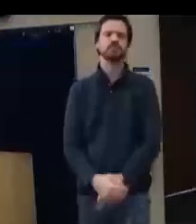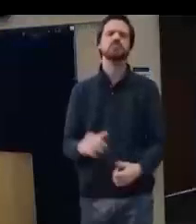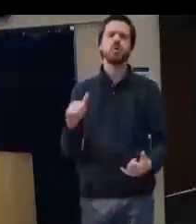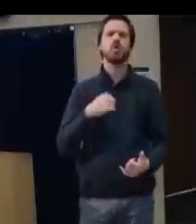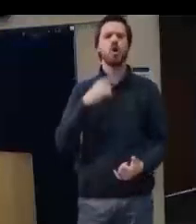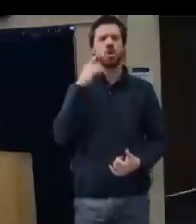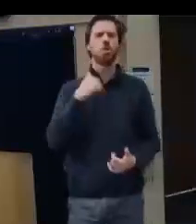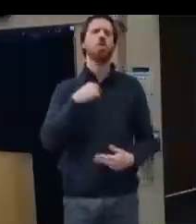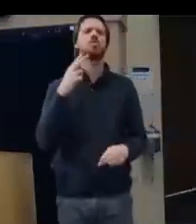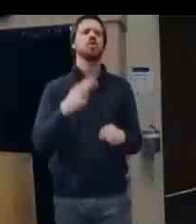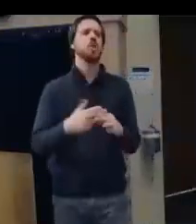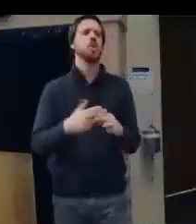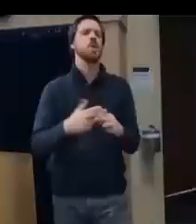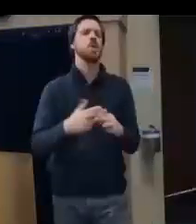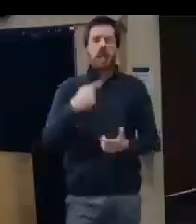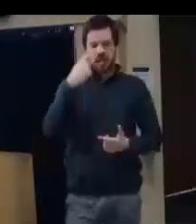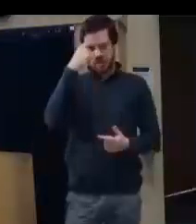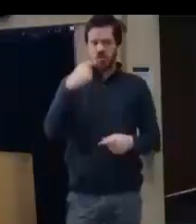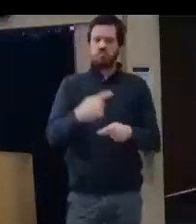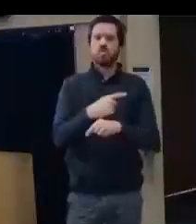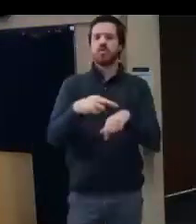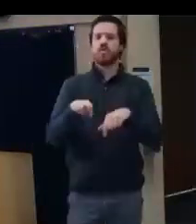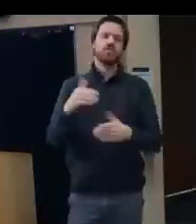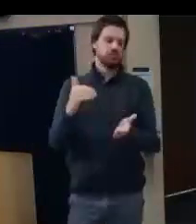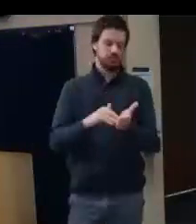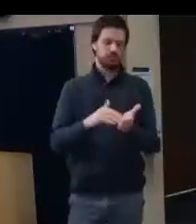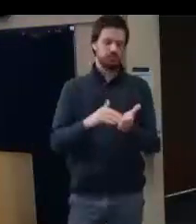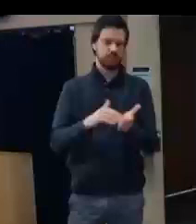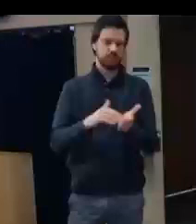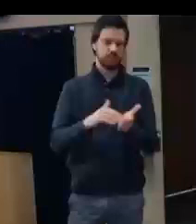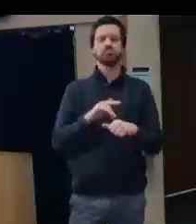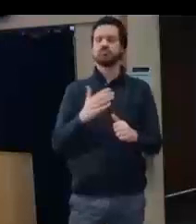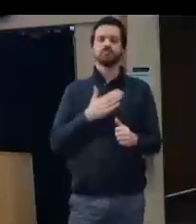bit about what I consider appropriate referral so this is my initial so people do it differently I